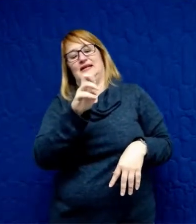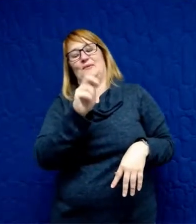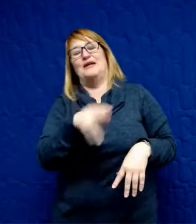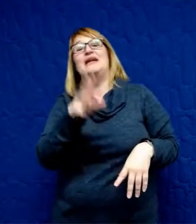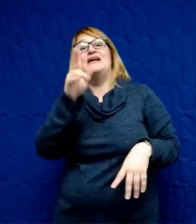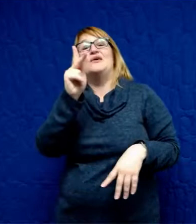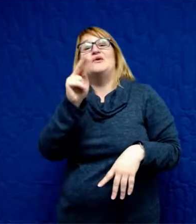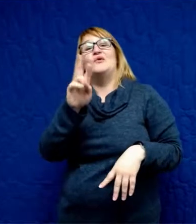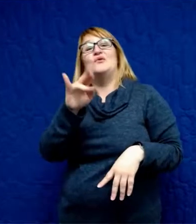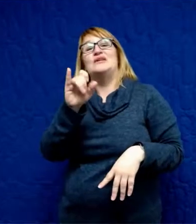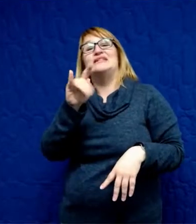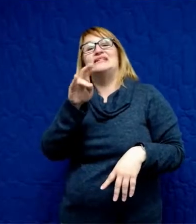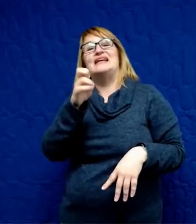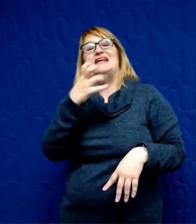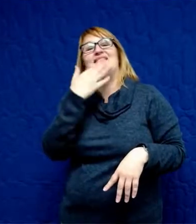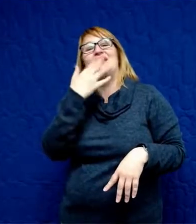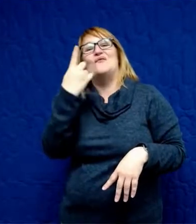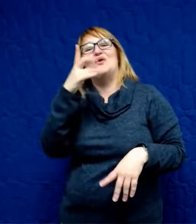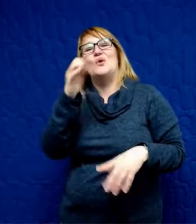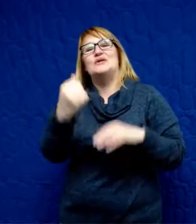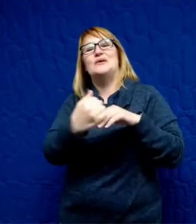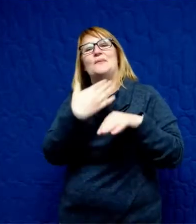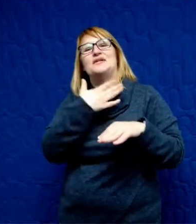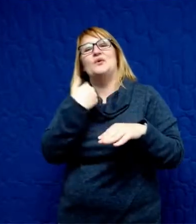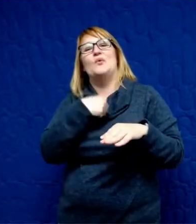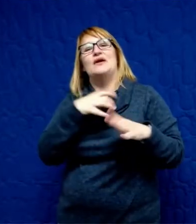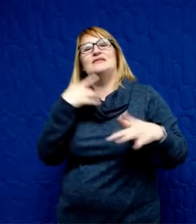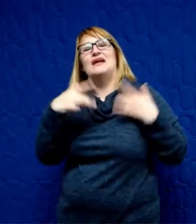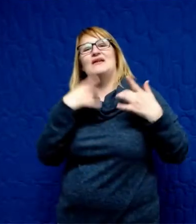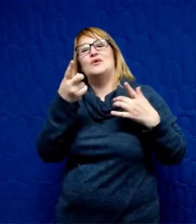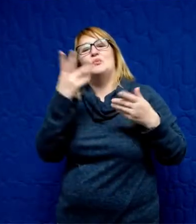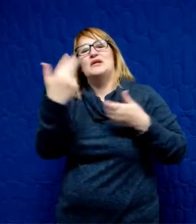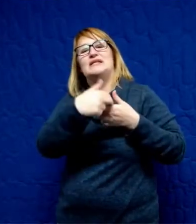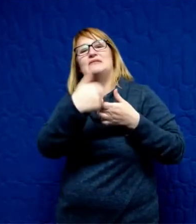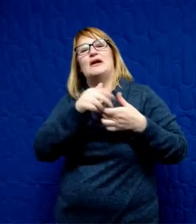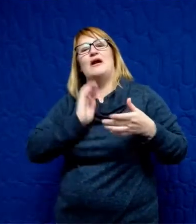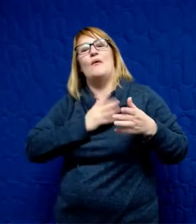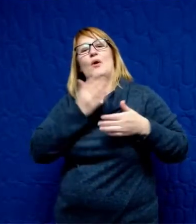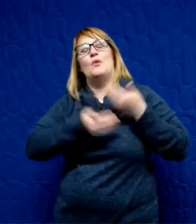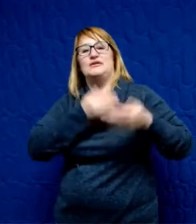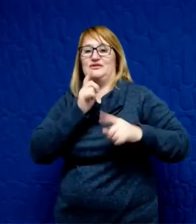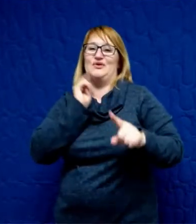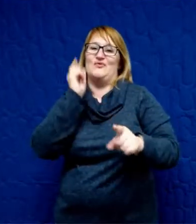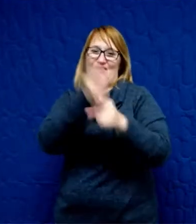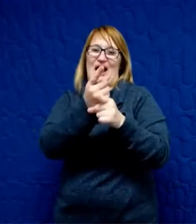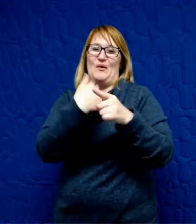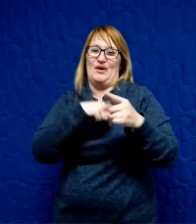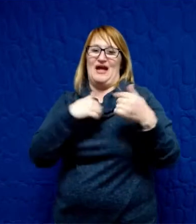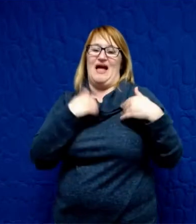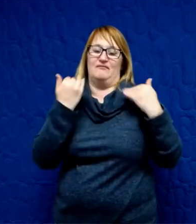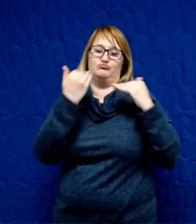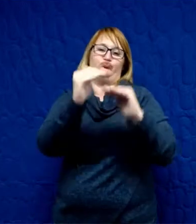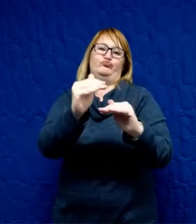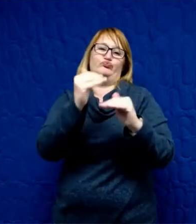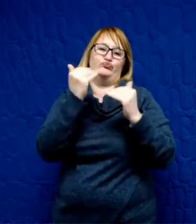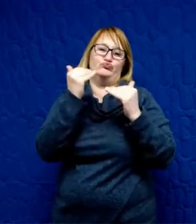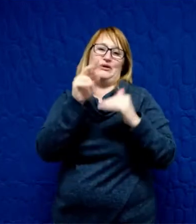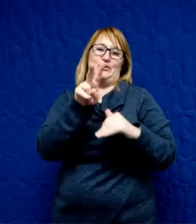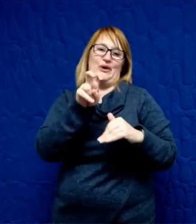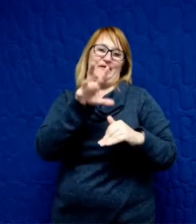participate in the process and we do you're right that we do have a number of